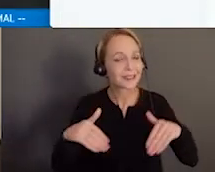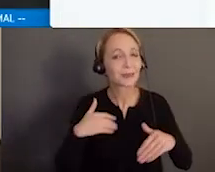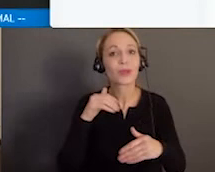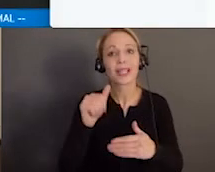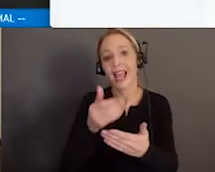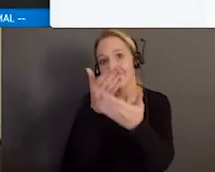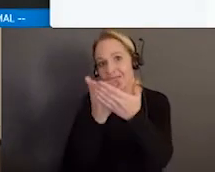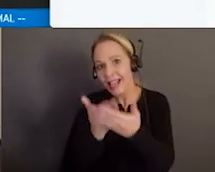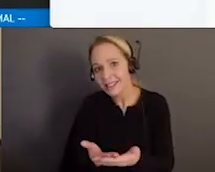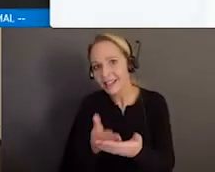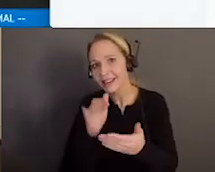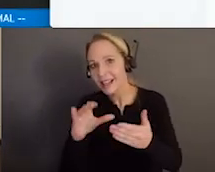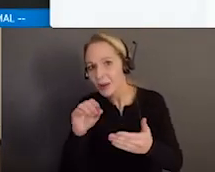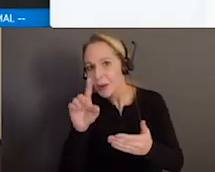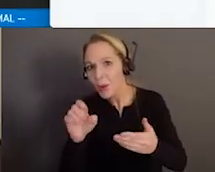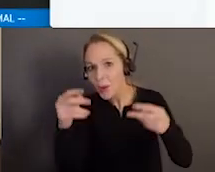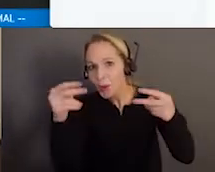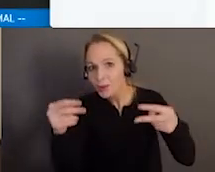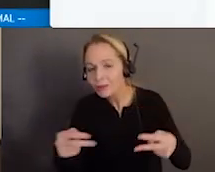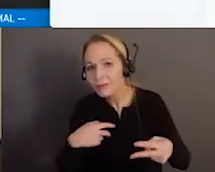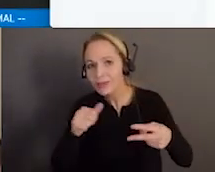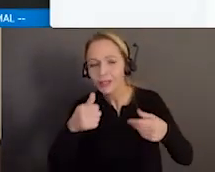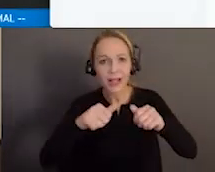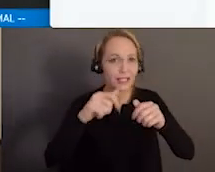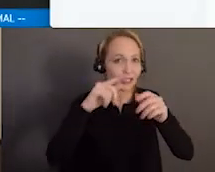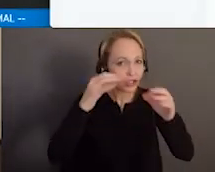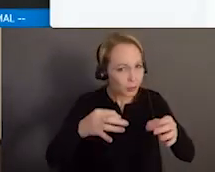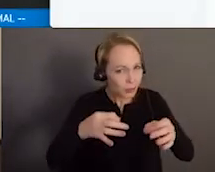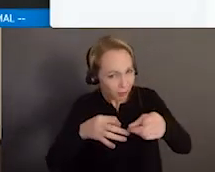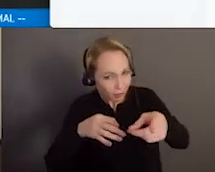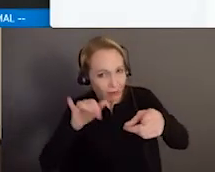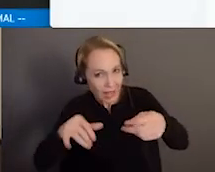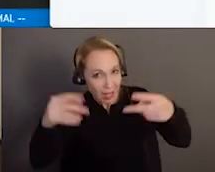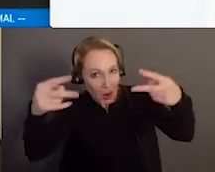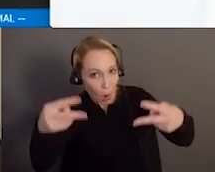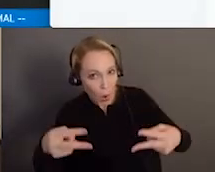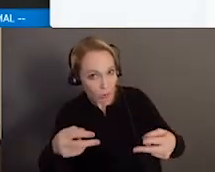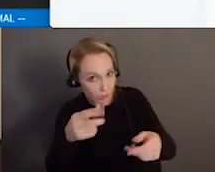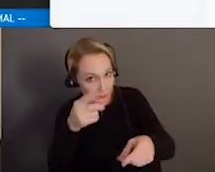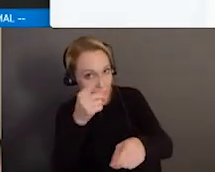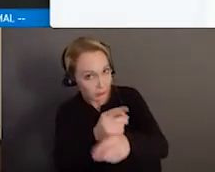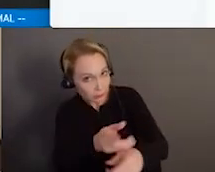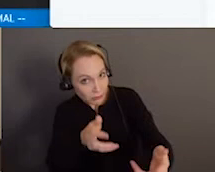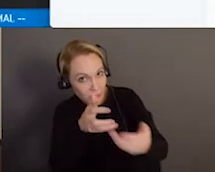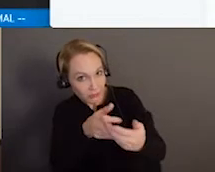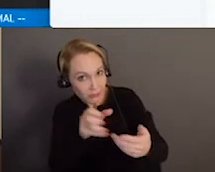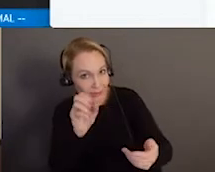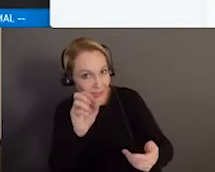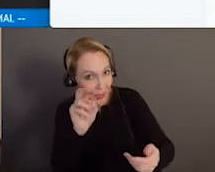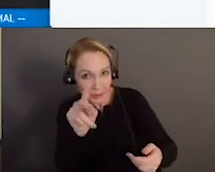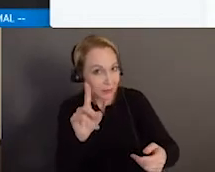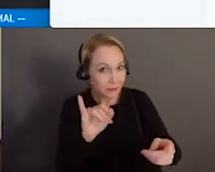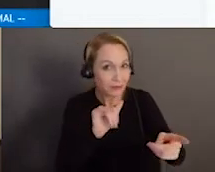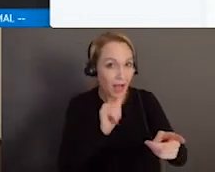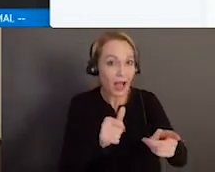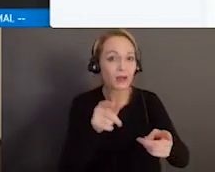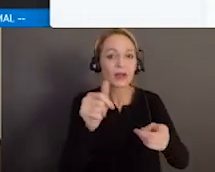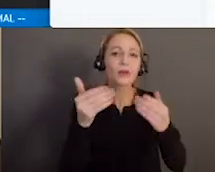TRY TO DETERMINE IS THIS CODE SOUND. IF NOT, FAIL A BUILD AND NOT ALLOW IT TO BE DEPLOYED.